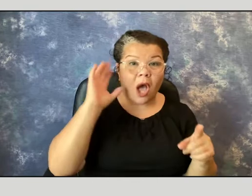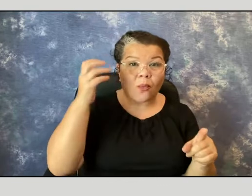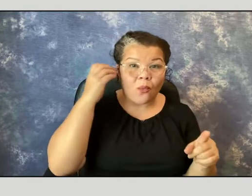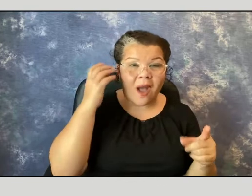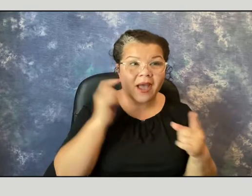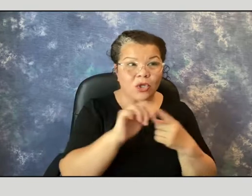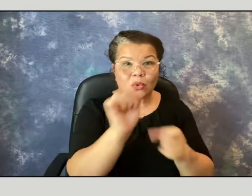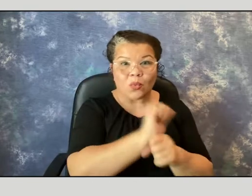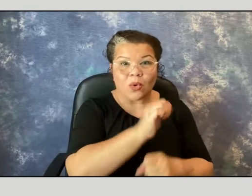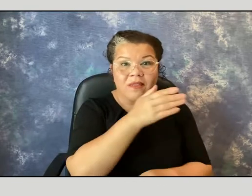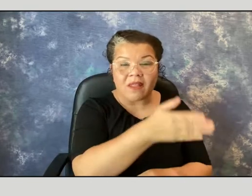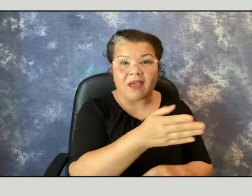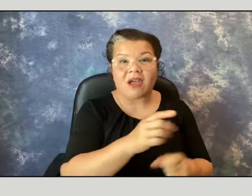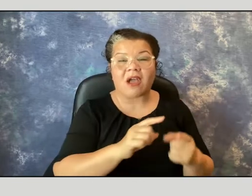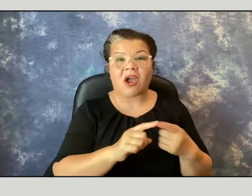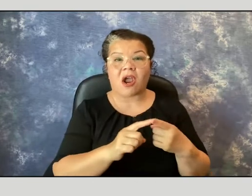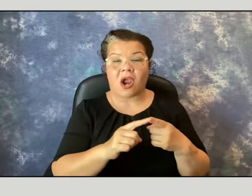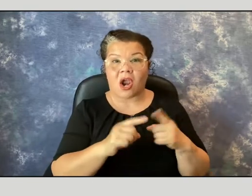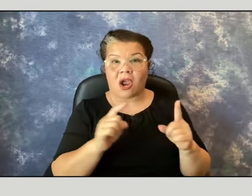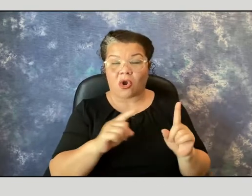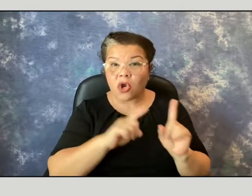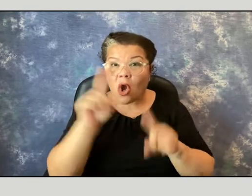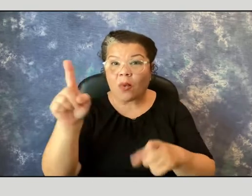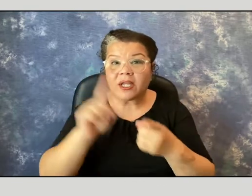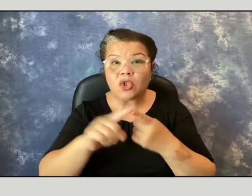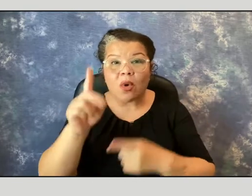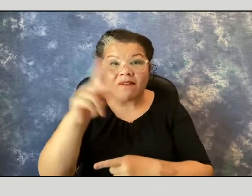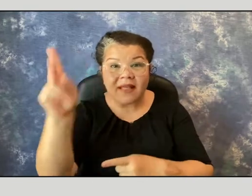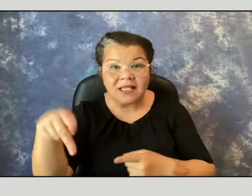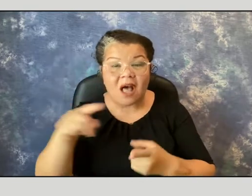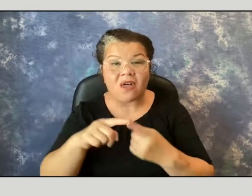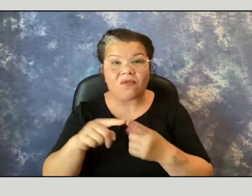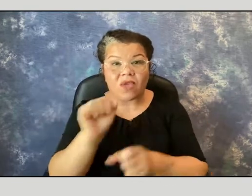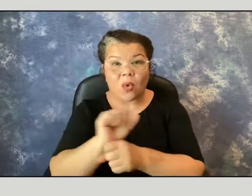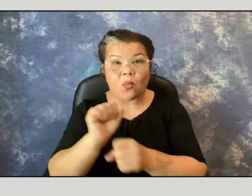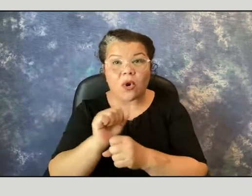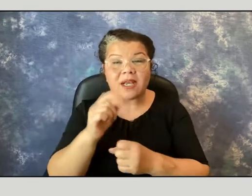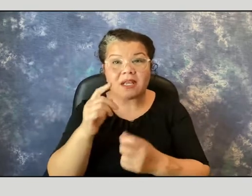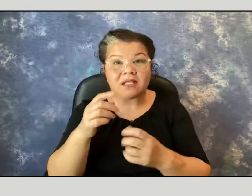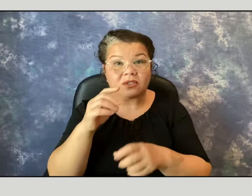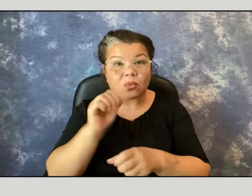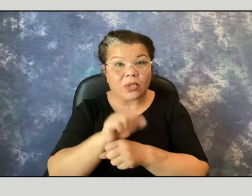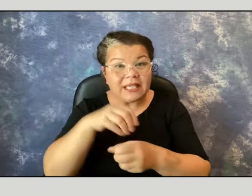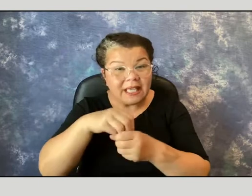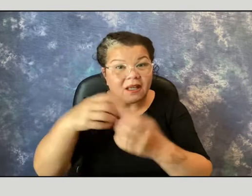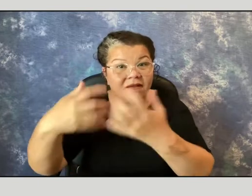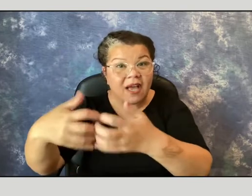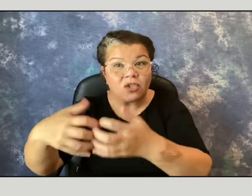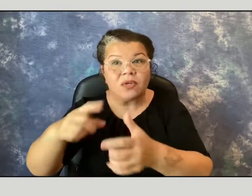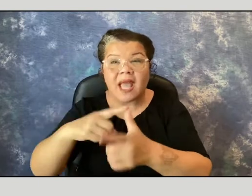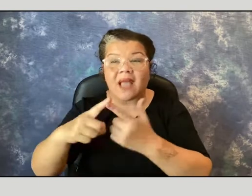and then watching those factories shut down, and also what we're seeing in the chat is more overlaying